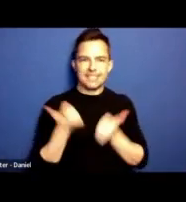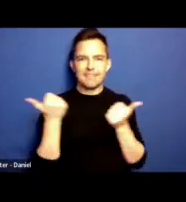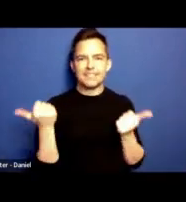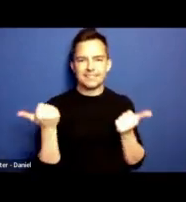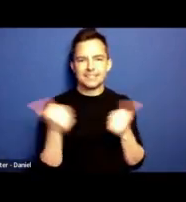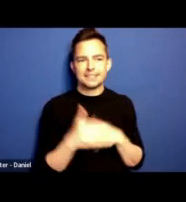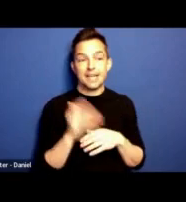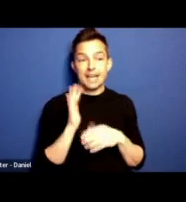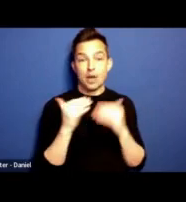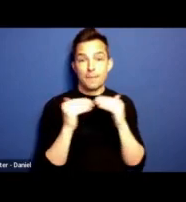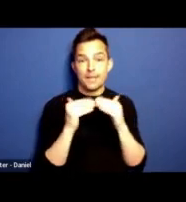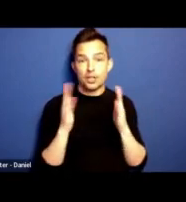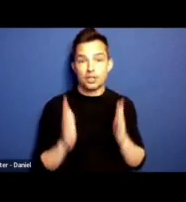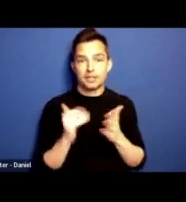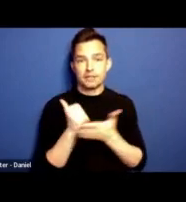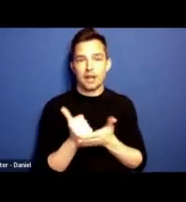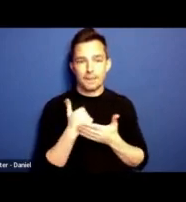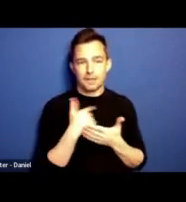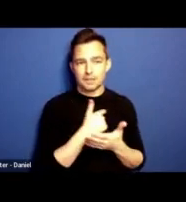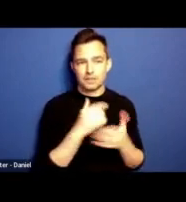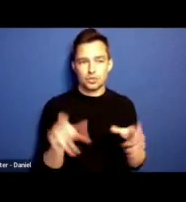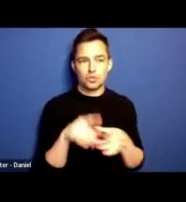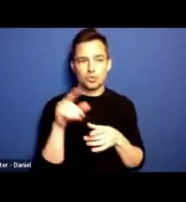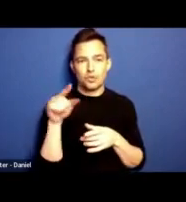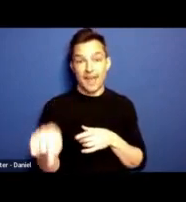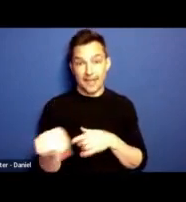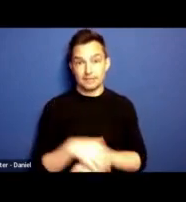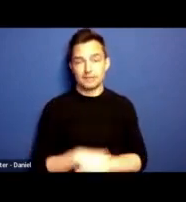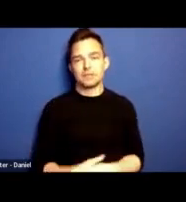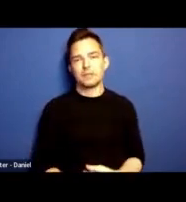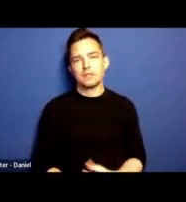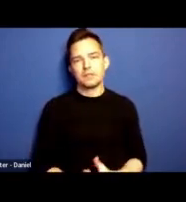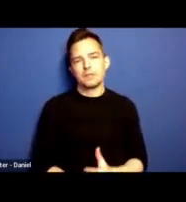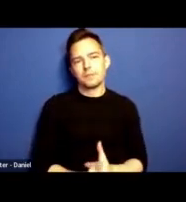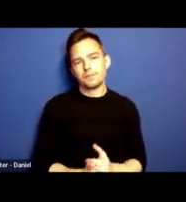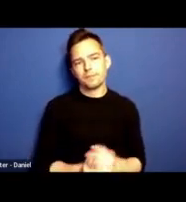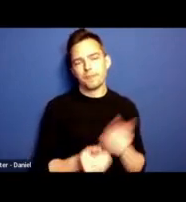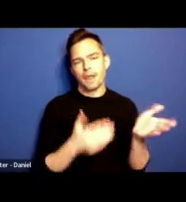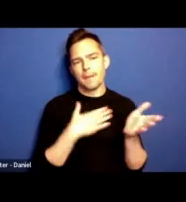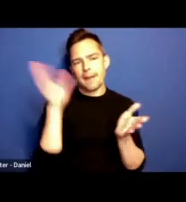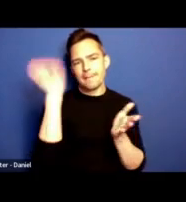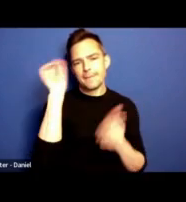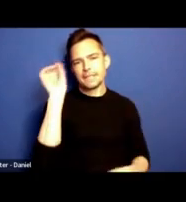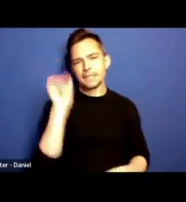peers can help us do that. And it's my opinion that part of the